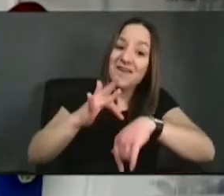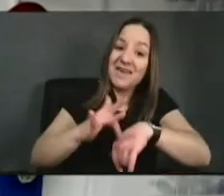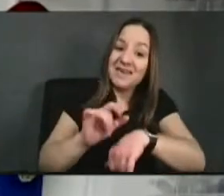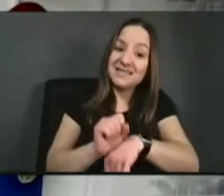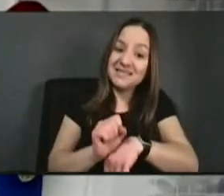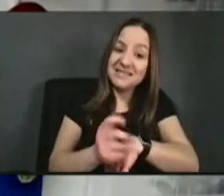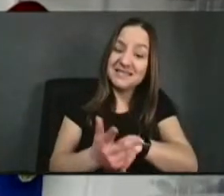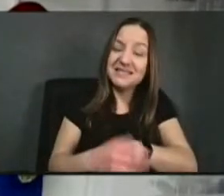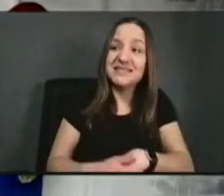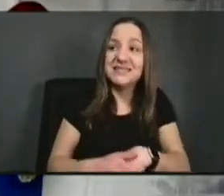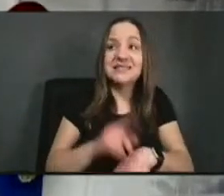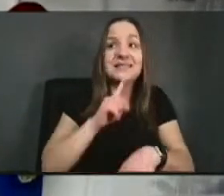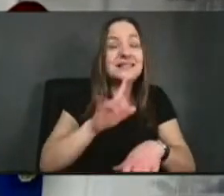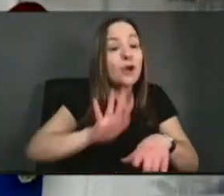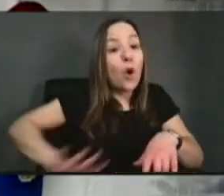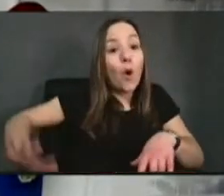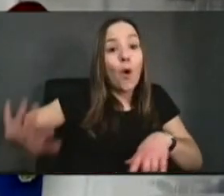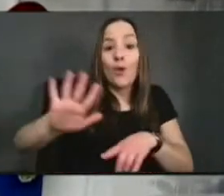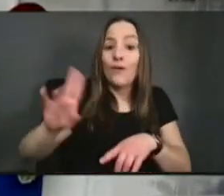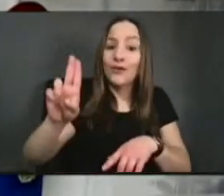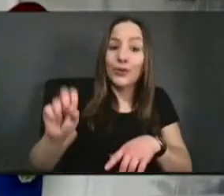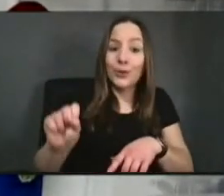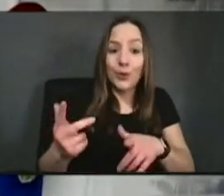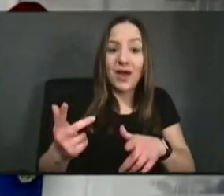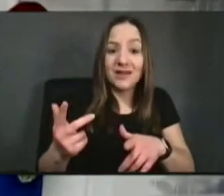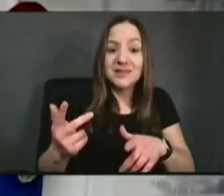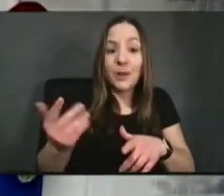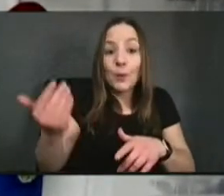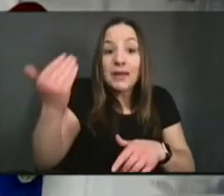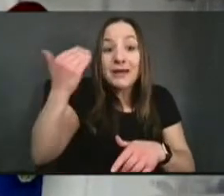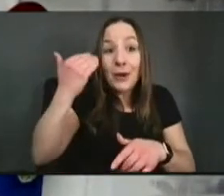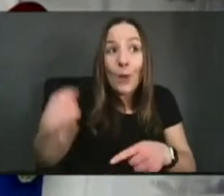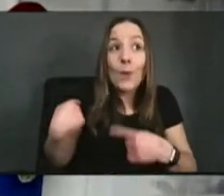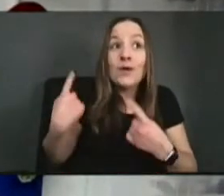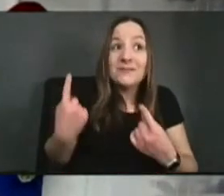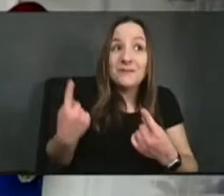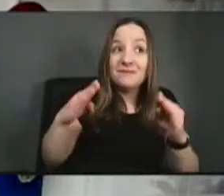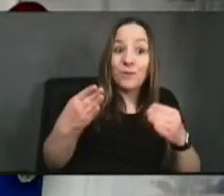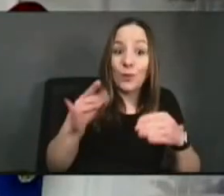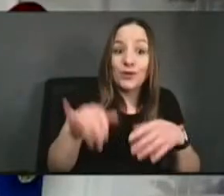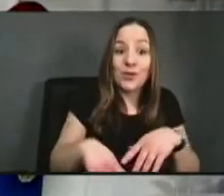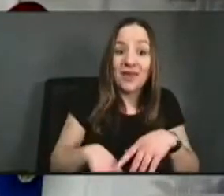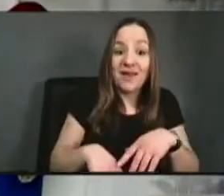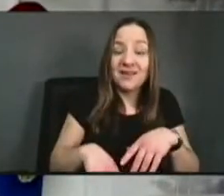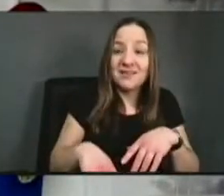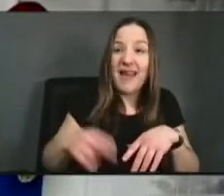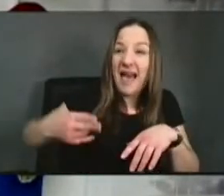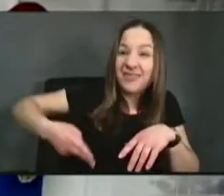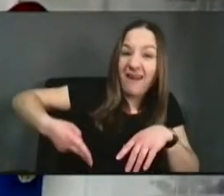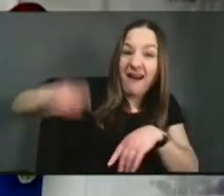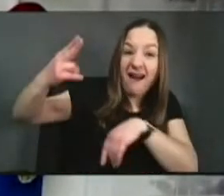all have been struggling with vacancies and it is a nationwide problem. We know that and we've